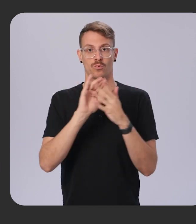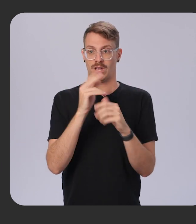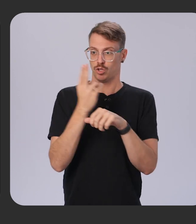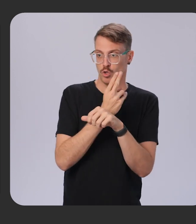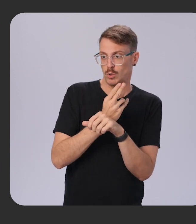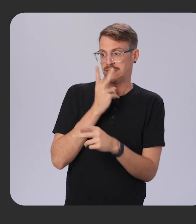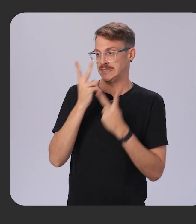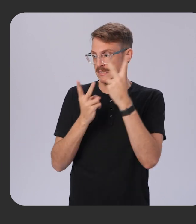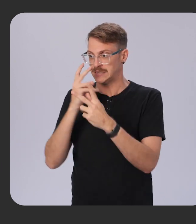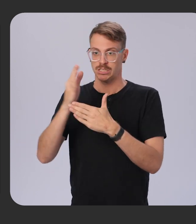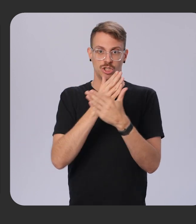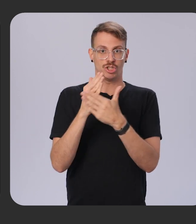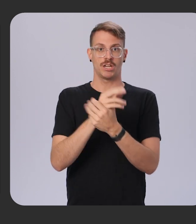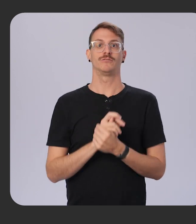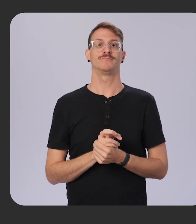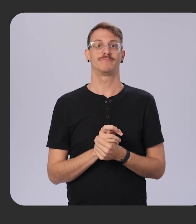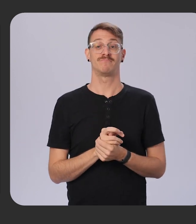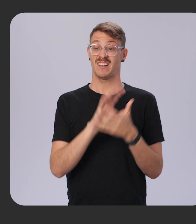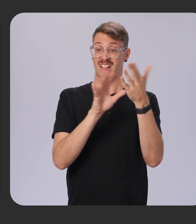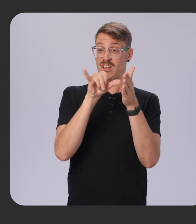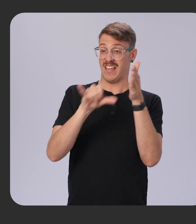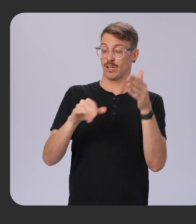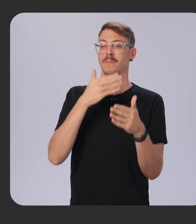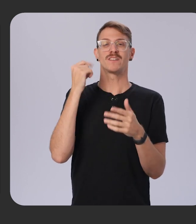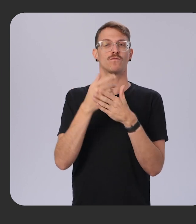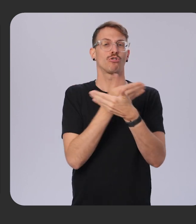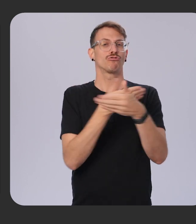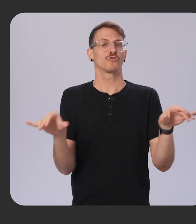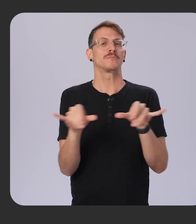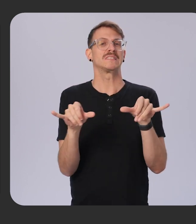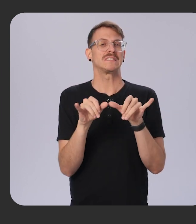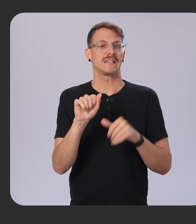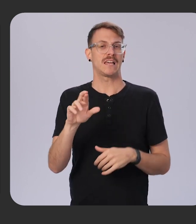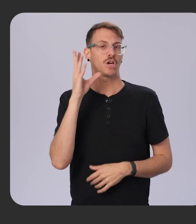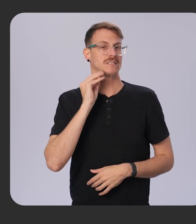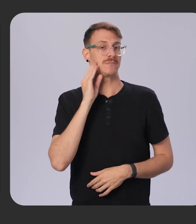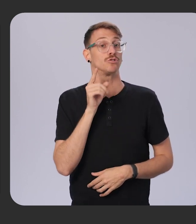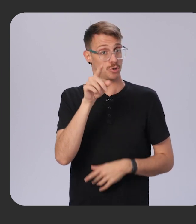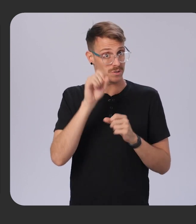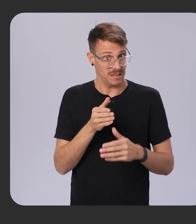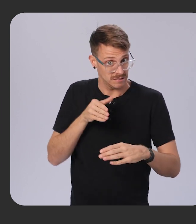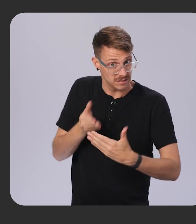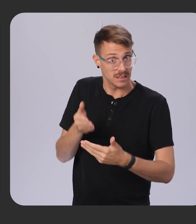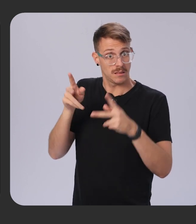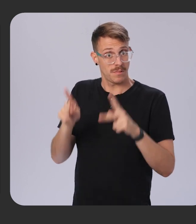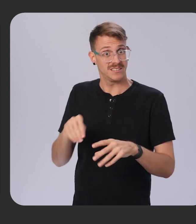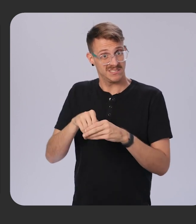Cloud Anchors are best use for room scale AR experiences, where you can be present at the place in person to host a Cloud Anchor.